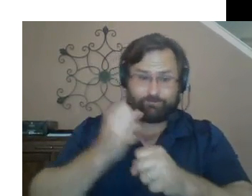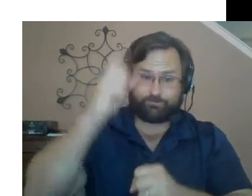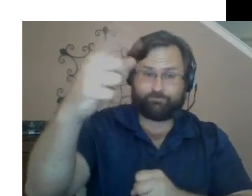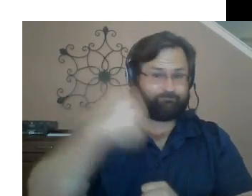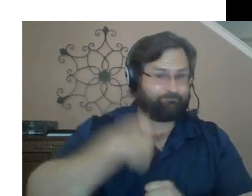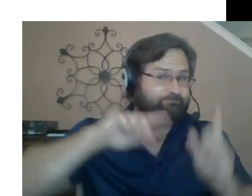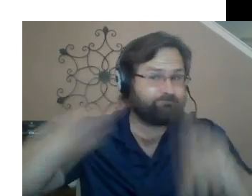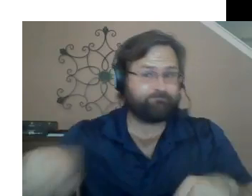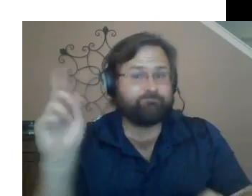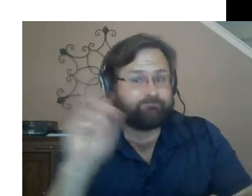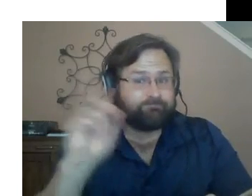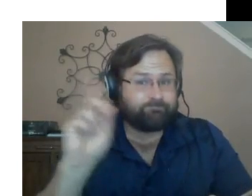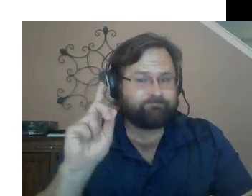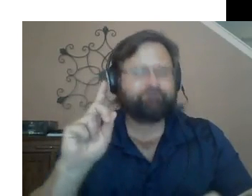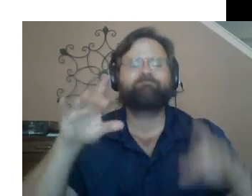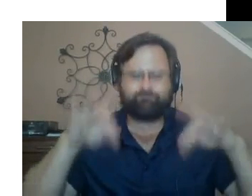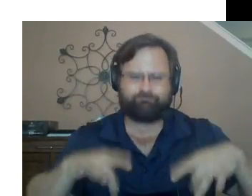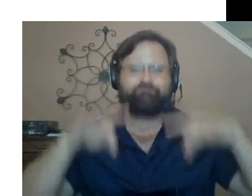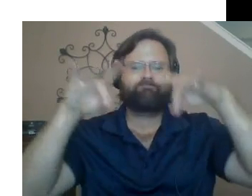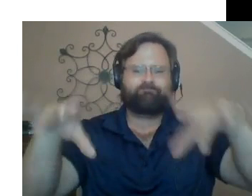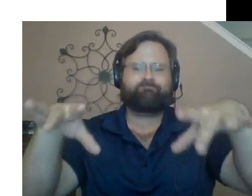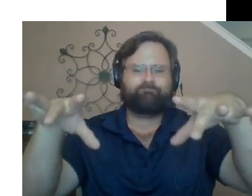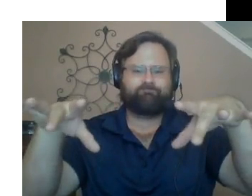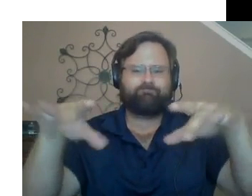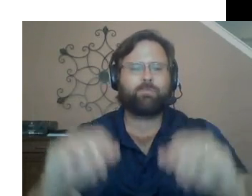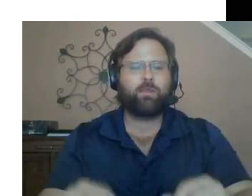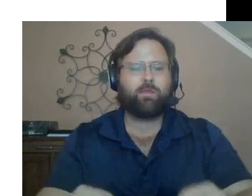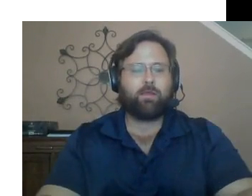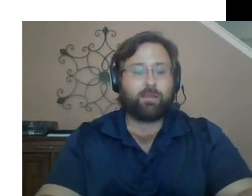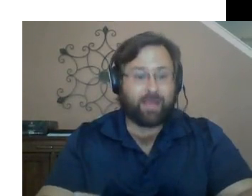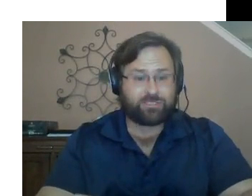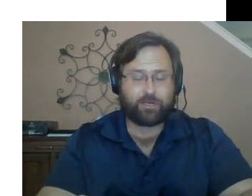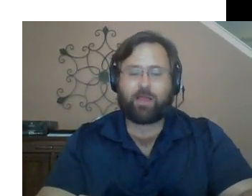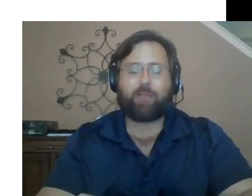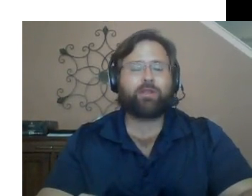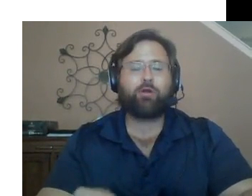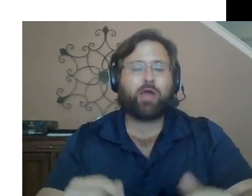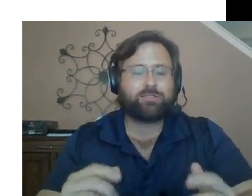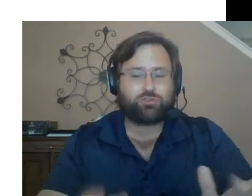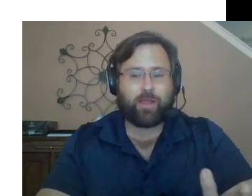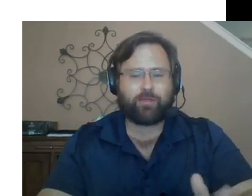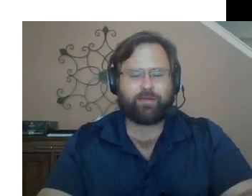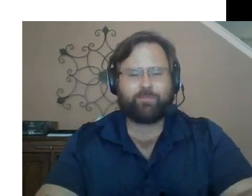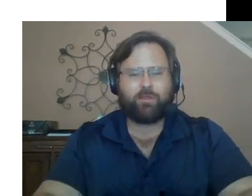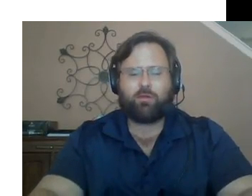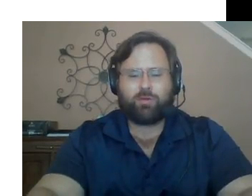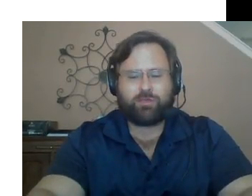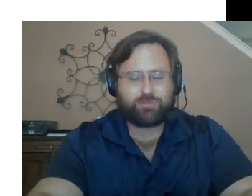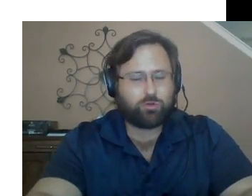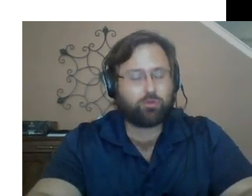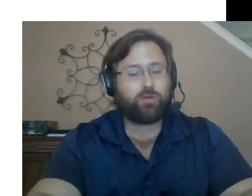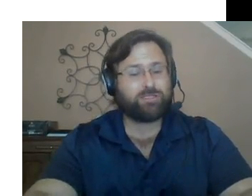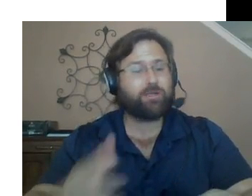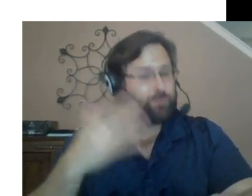next year I'm going to go to Australia we use rhetorical question because we're